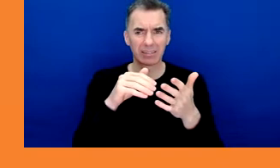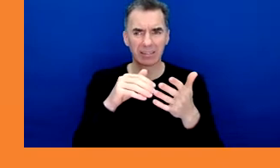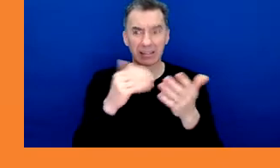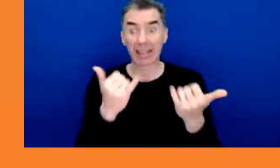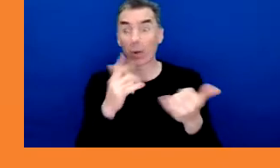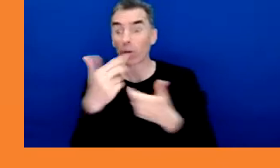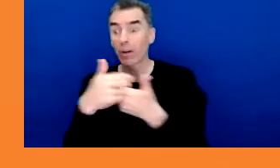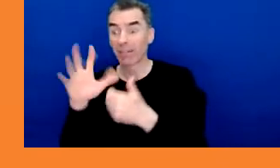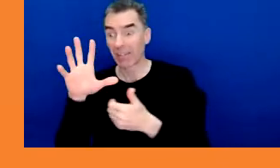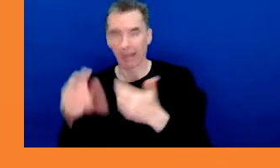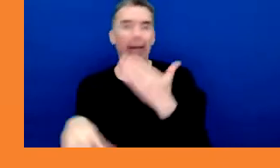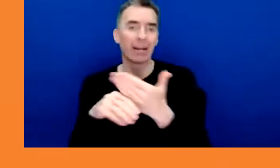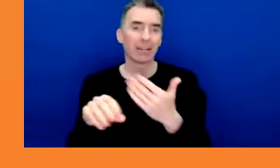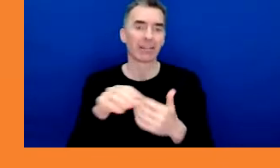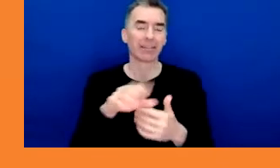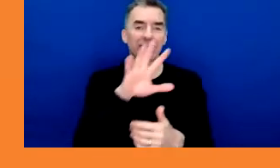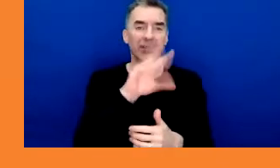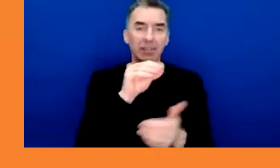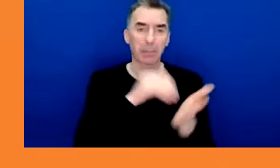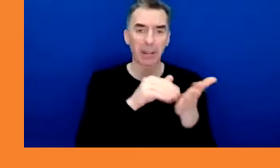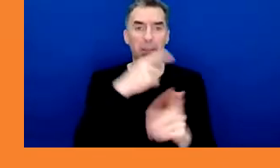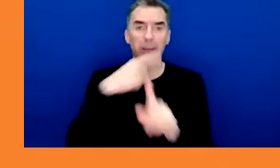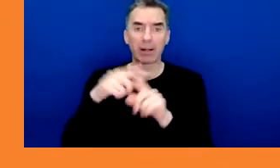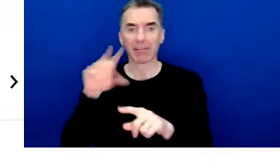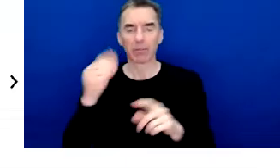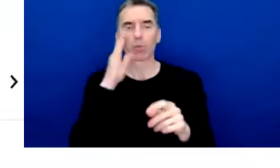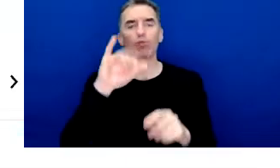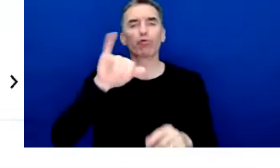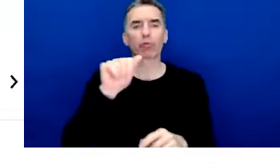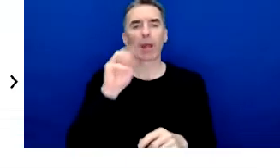And we're going to do a Jamboard. And Mary Ann, can you refresh us on what a Jamboard is